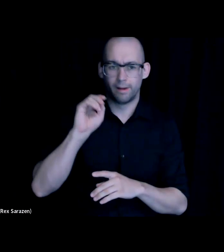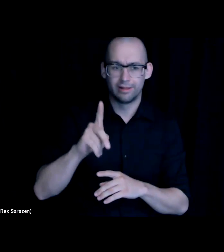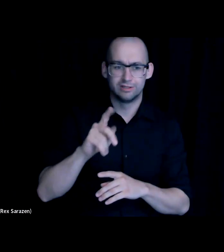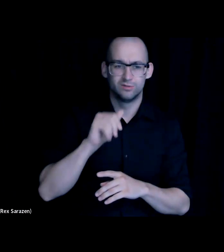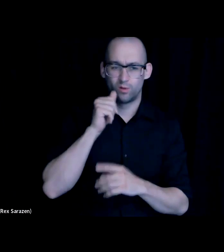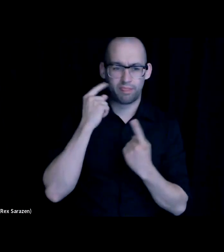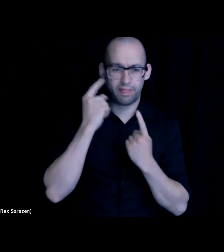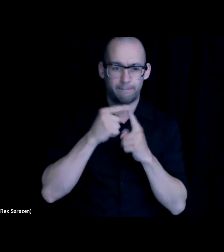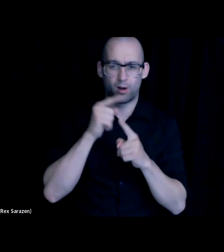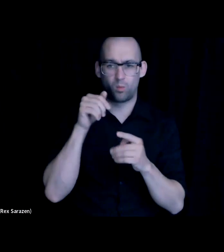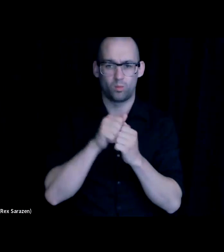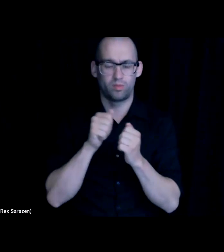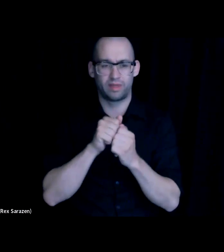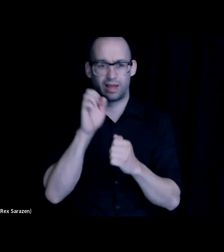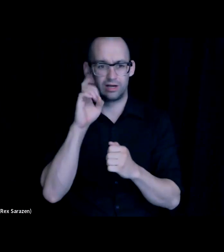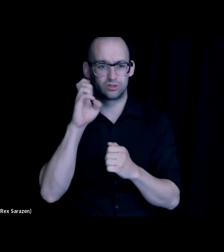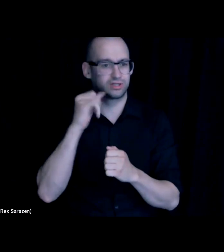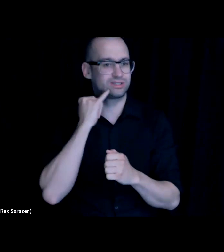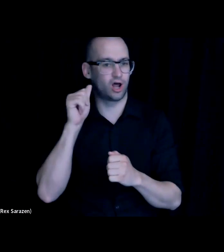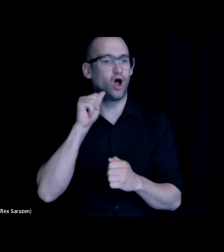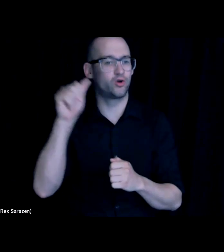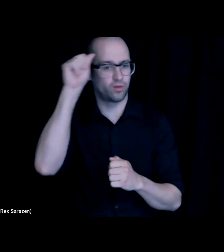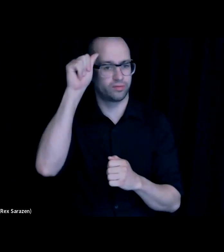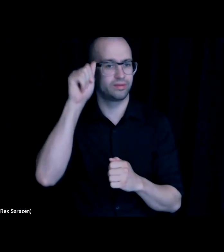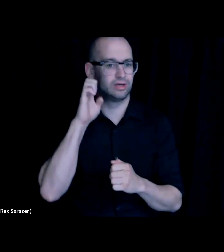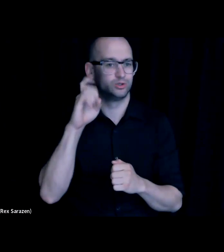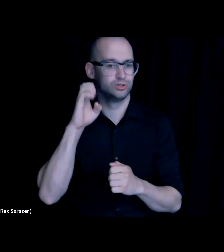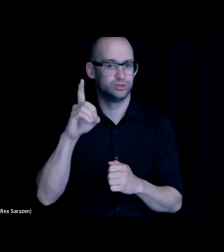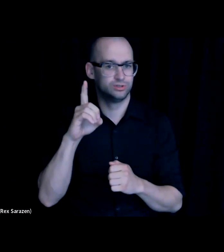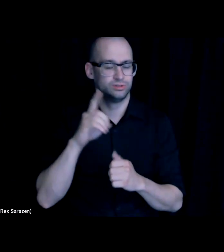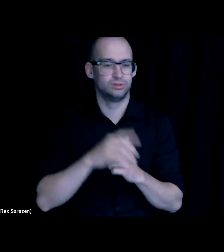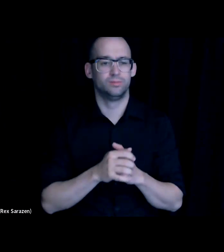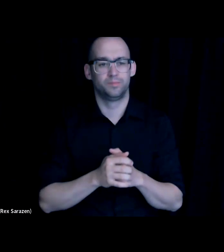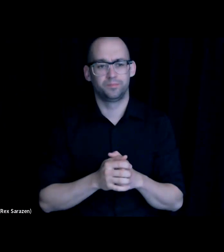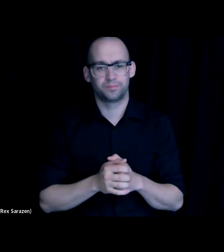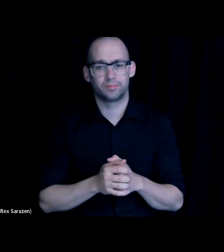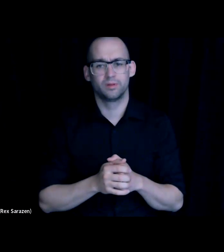to education is the bill. Education had a chance to meet Neda at our Sacramento planning